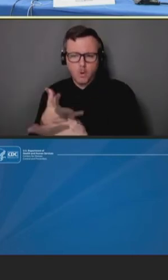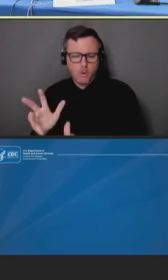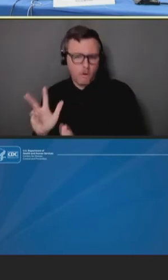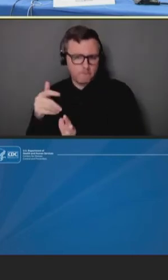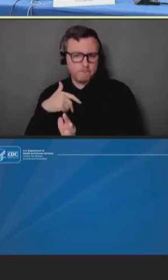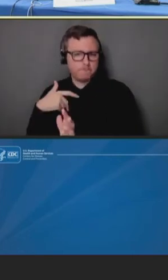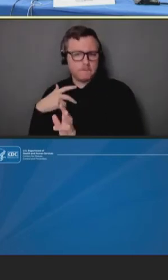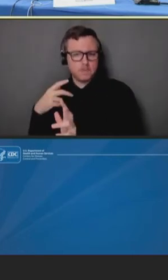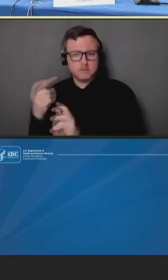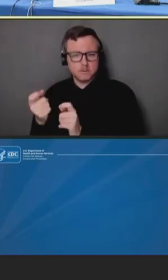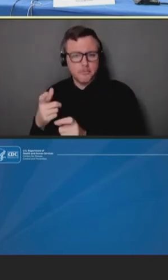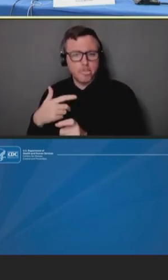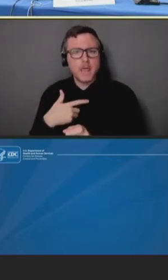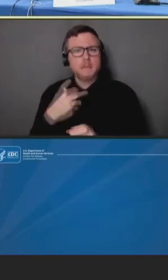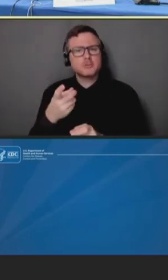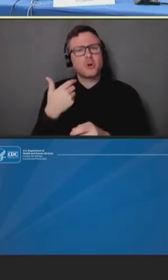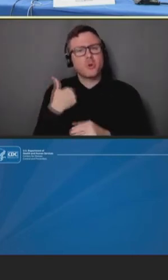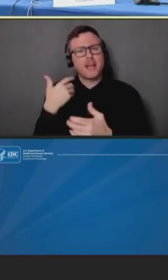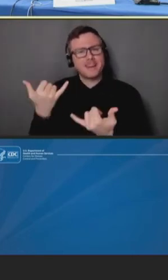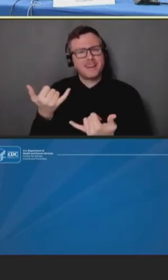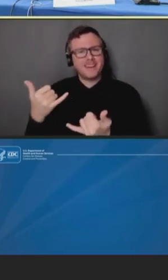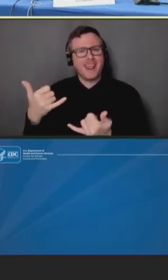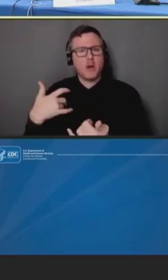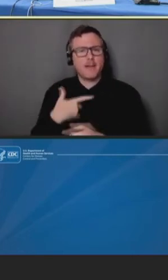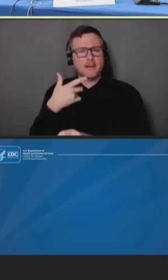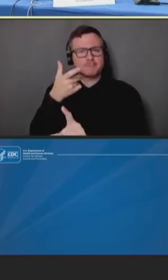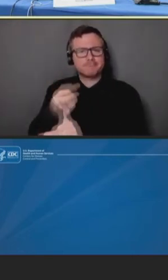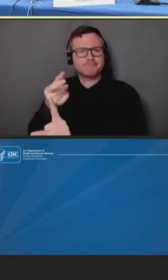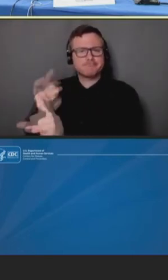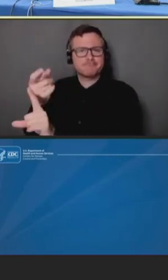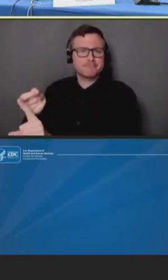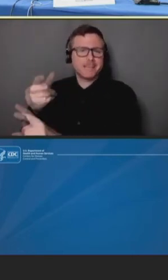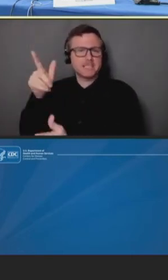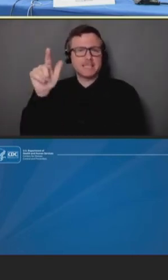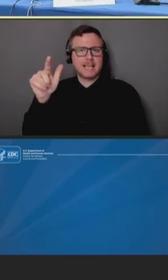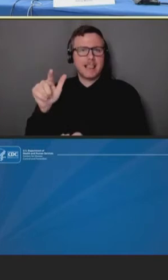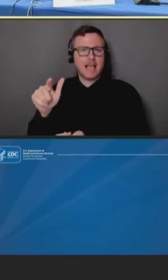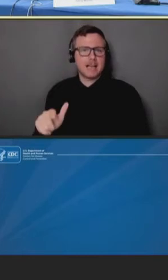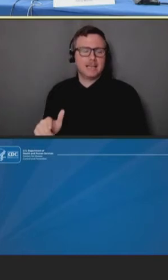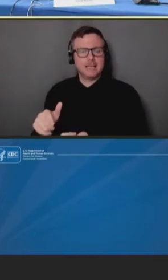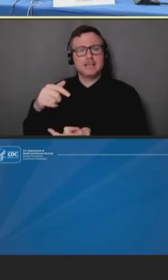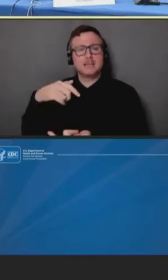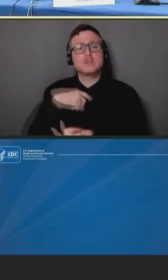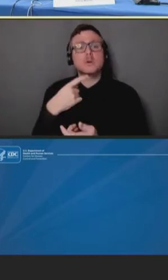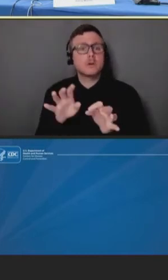may actually be declining at this point and so realizing the importance of the systems,